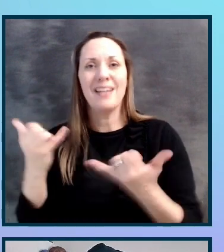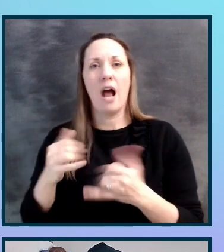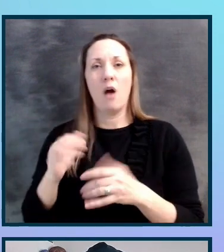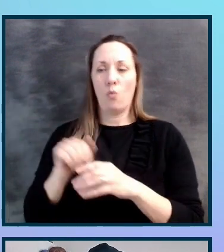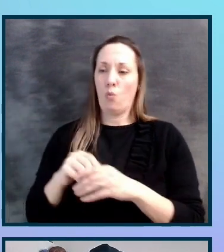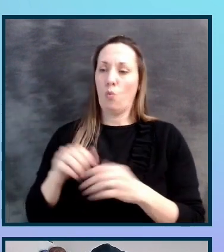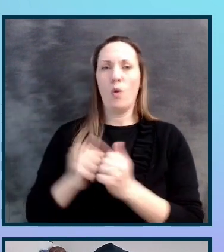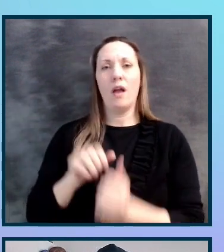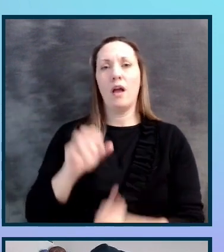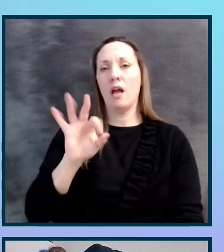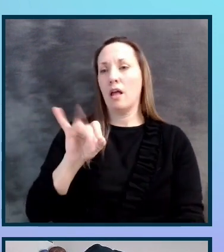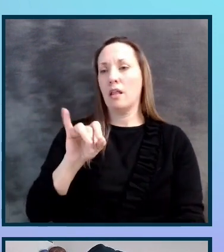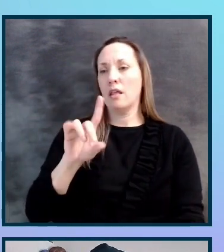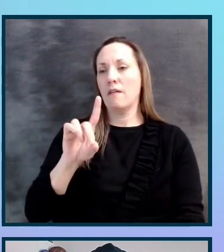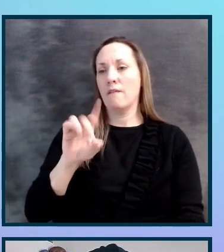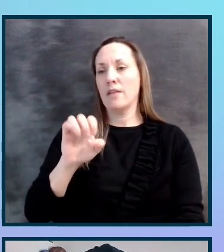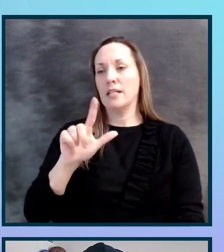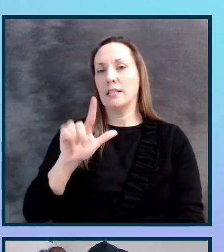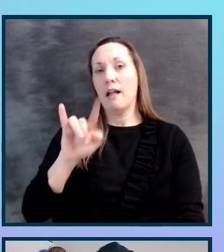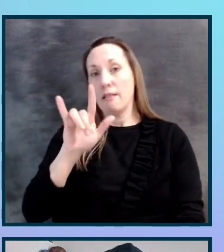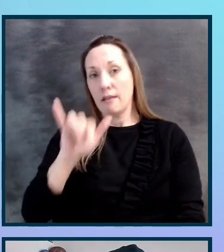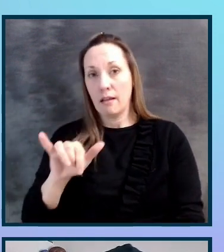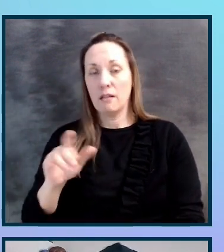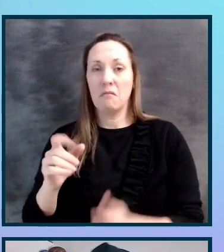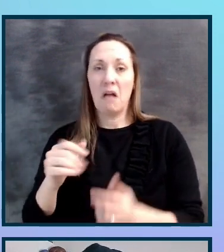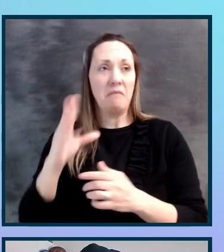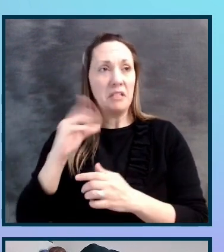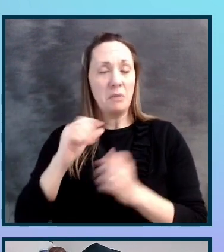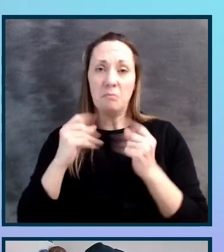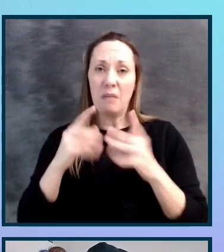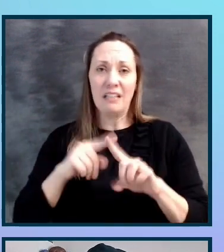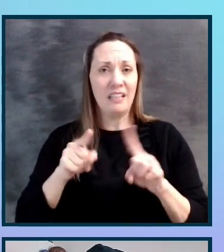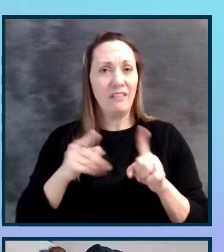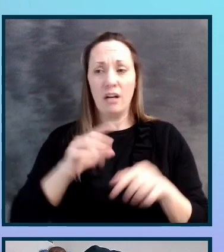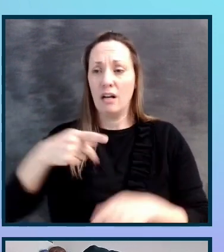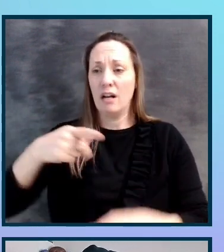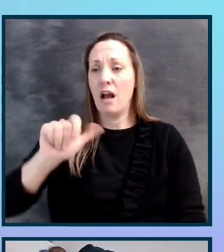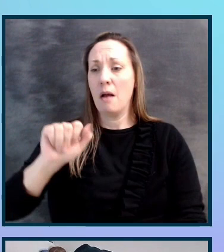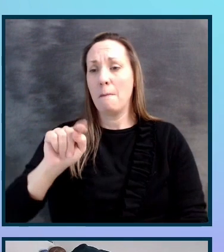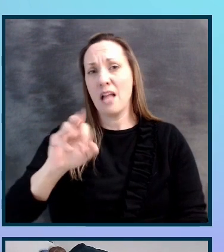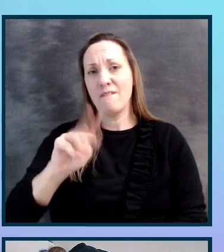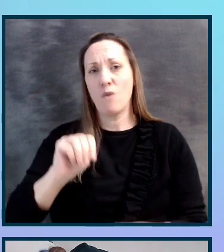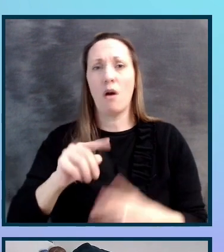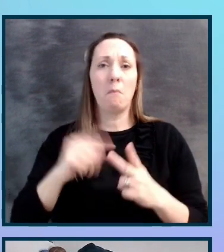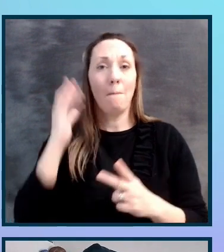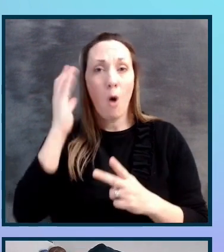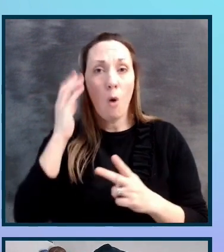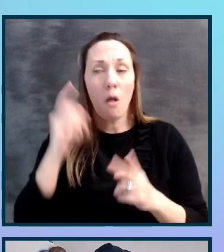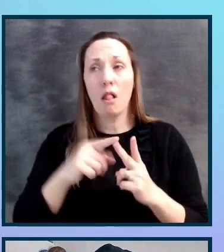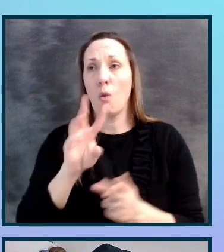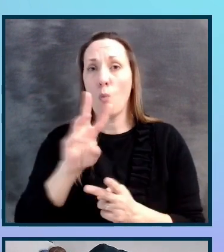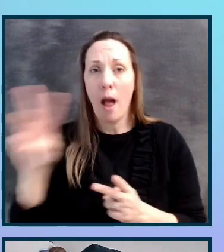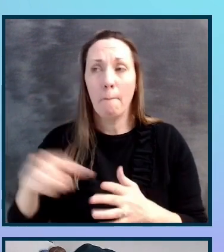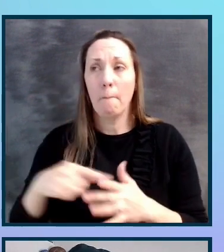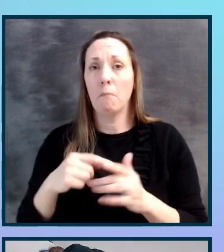across many different types of platforms, web, mobile, I've been the jack of all trades from all different things I've done